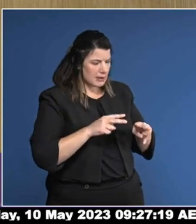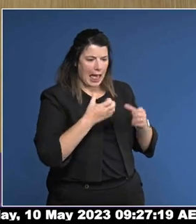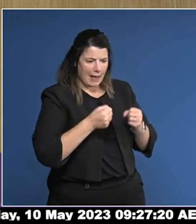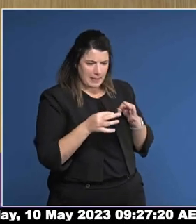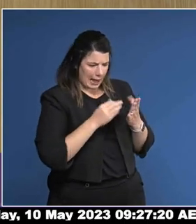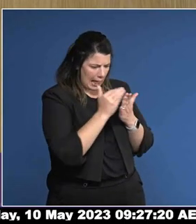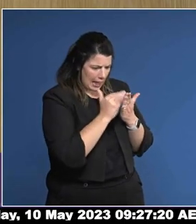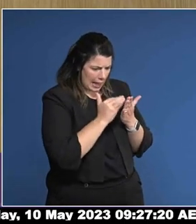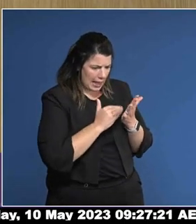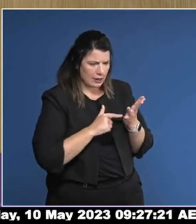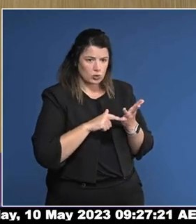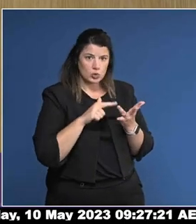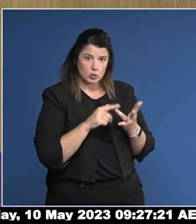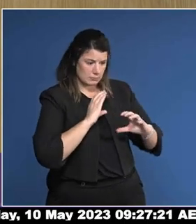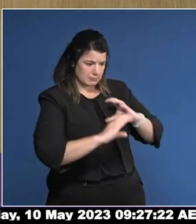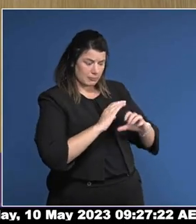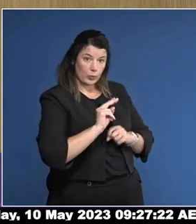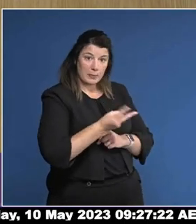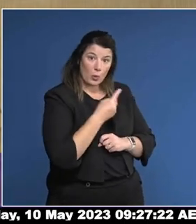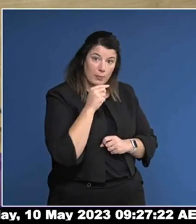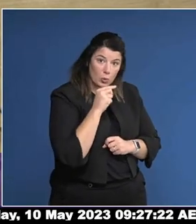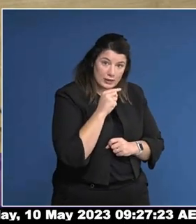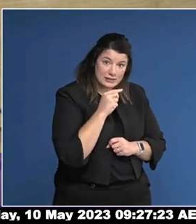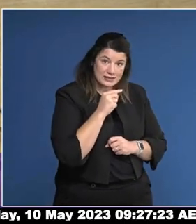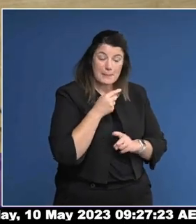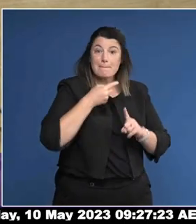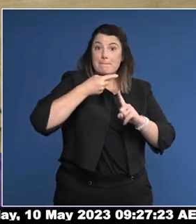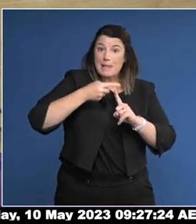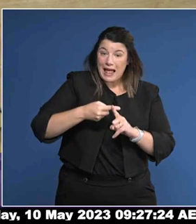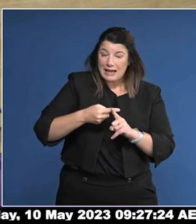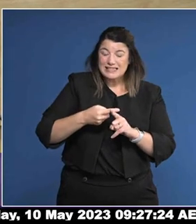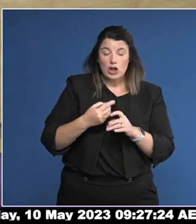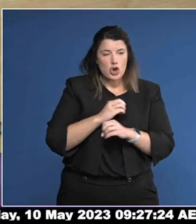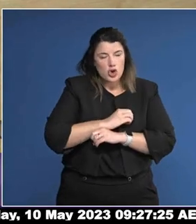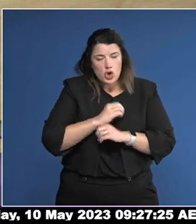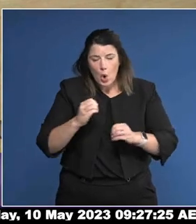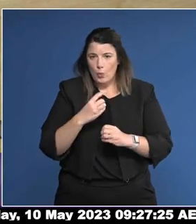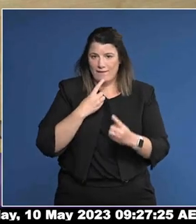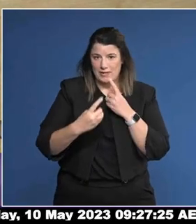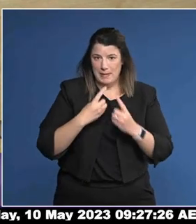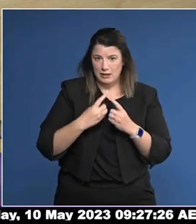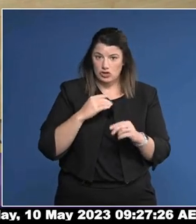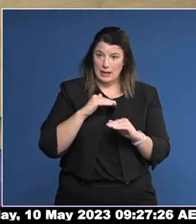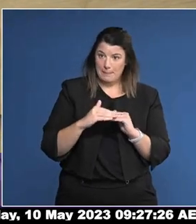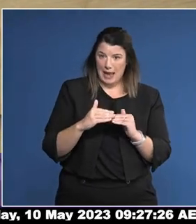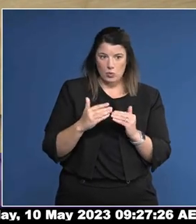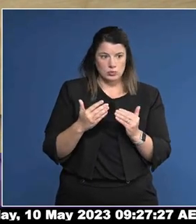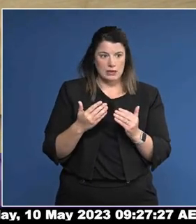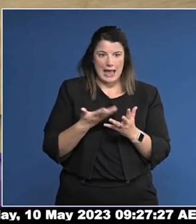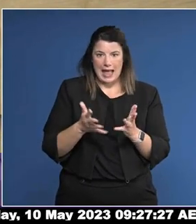or Jonathon. DR CRAWFORD: Mm-hmm. And, secondly, any evidence recording any attempt to engage with Kaleb or